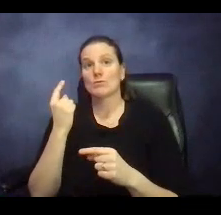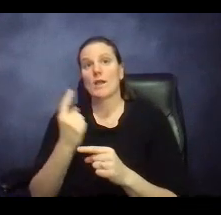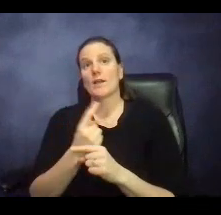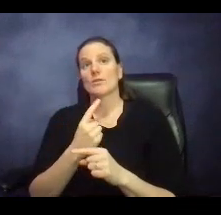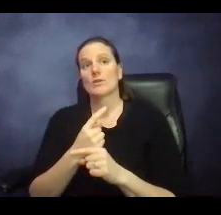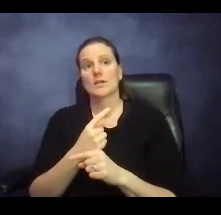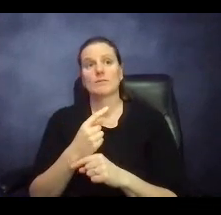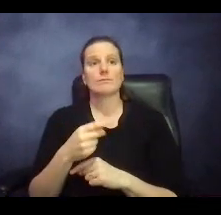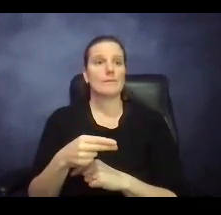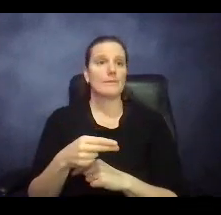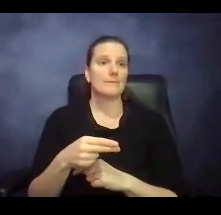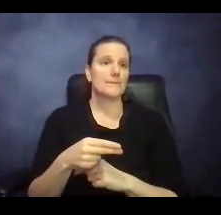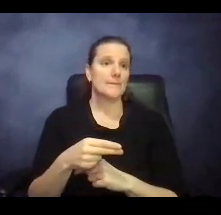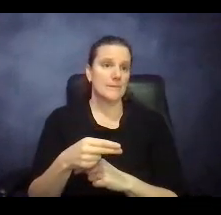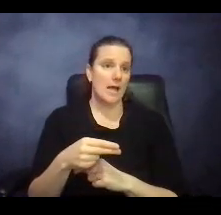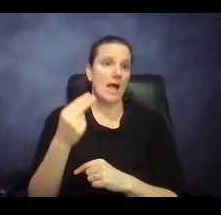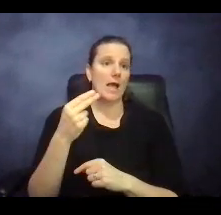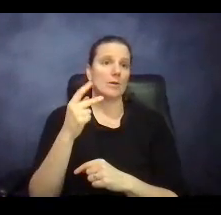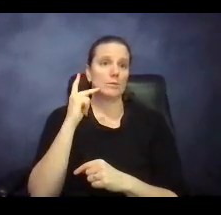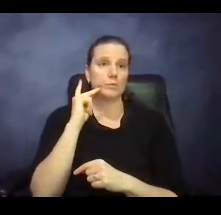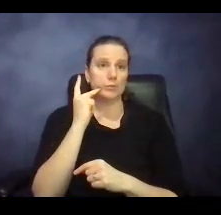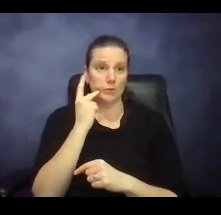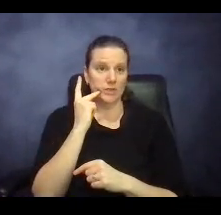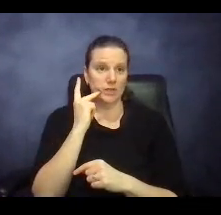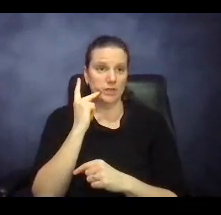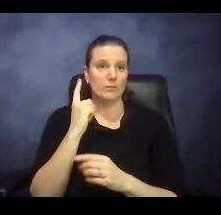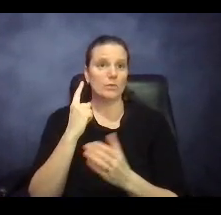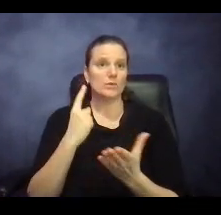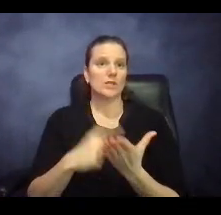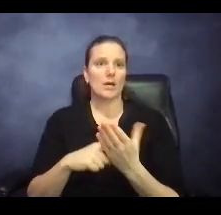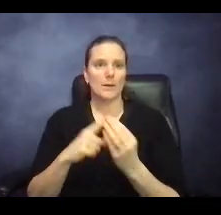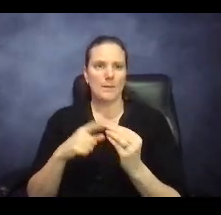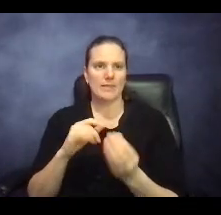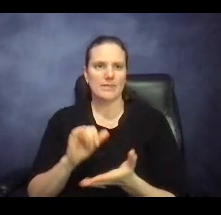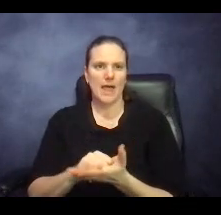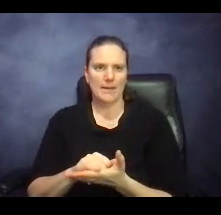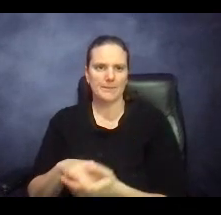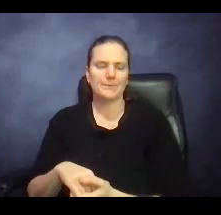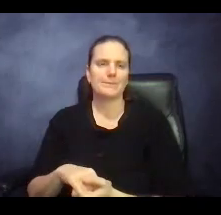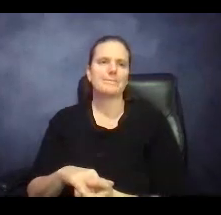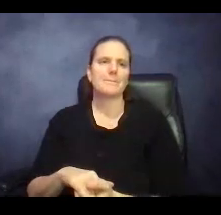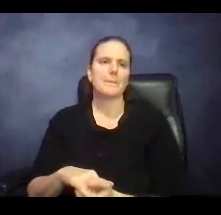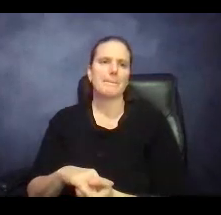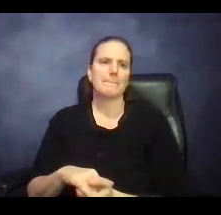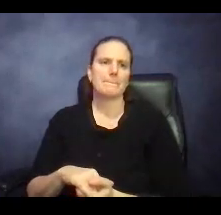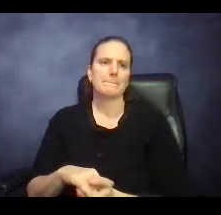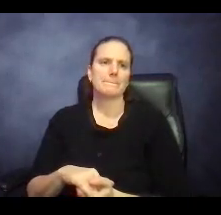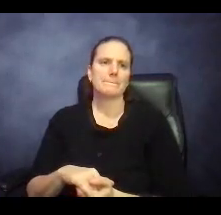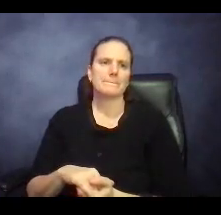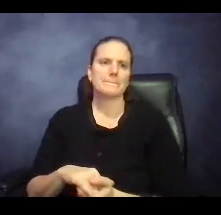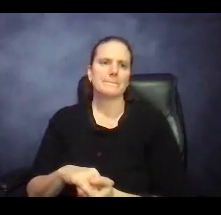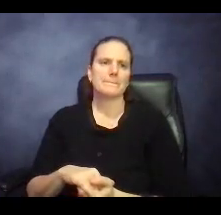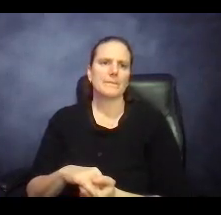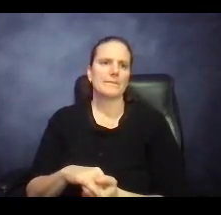The stress hormone and the chronicity of stress, that's what we say. The chronicity of stress completely interferes with the way